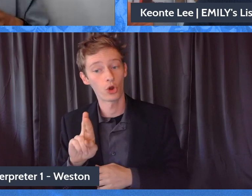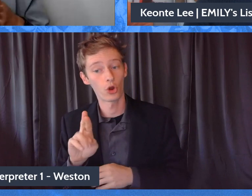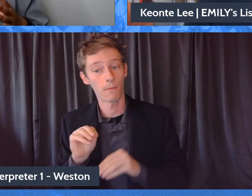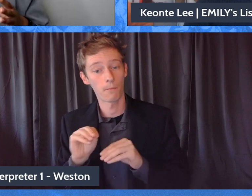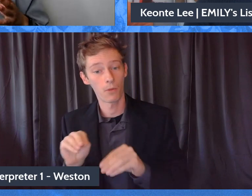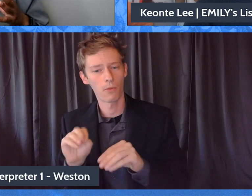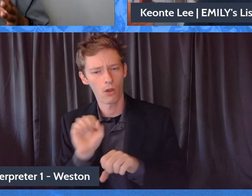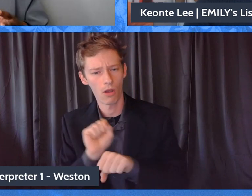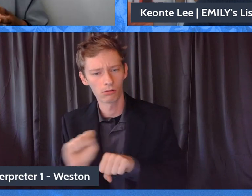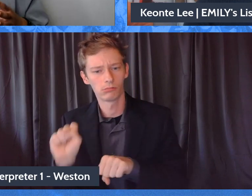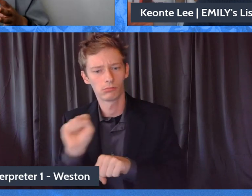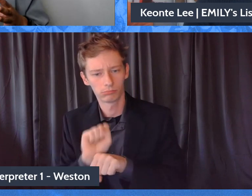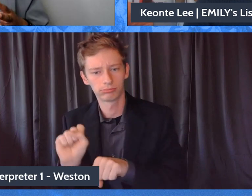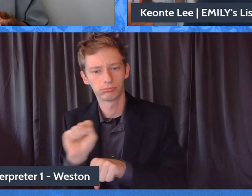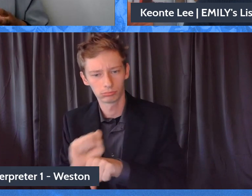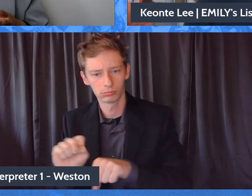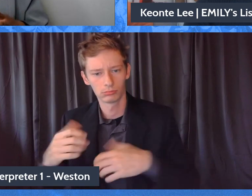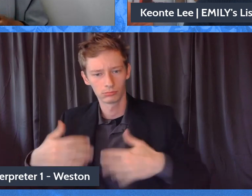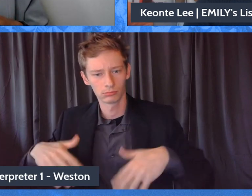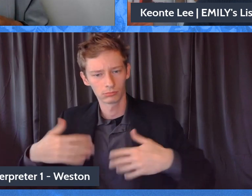to move those forward,